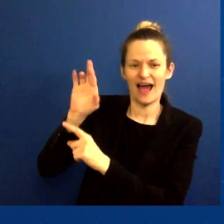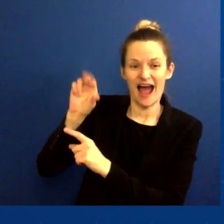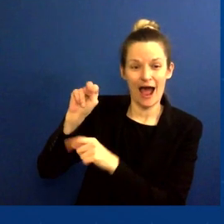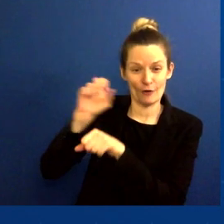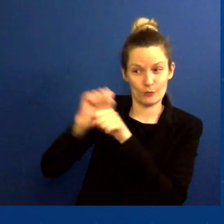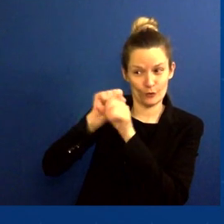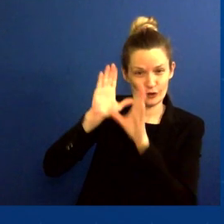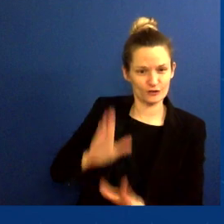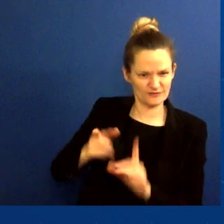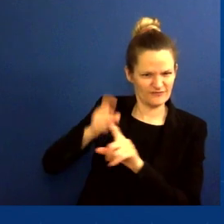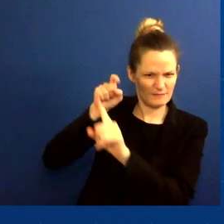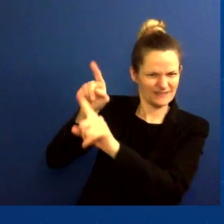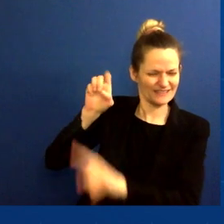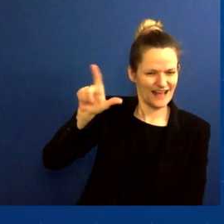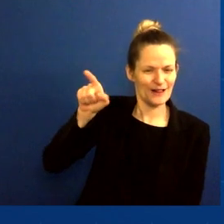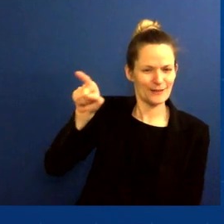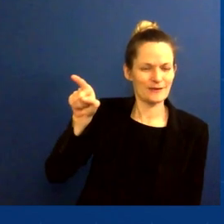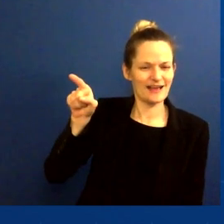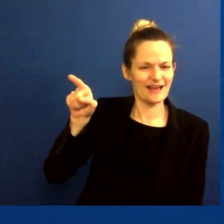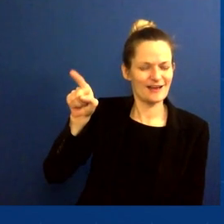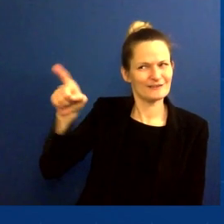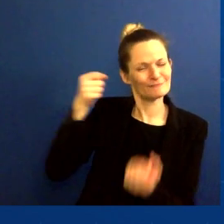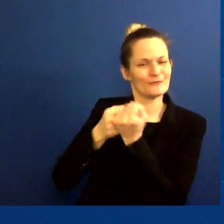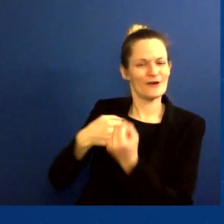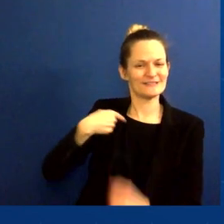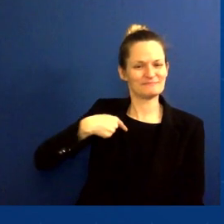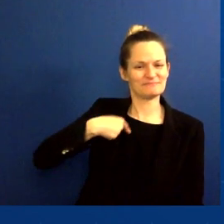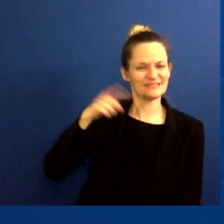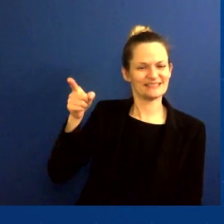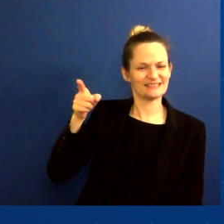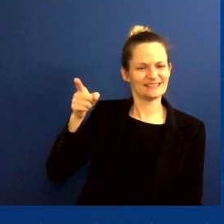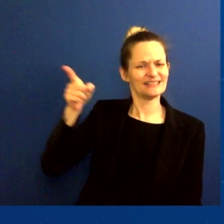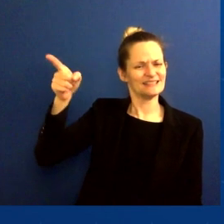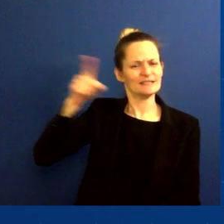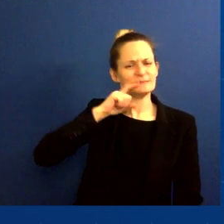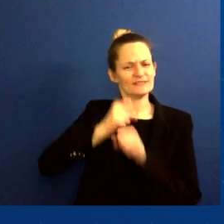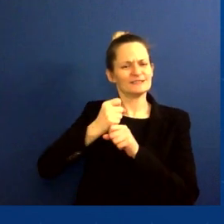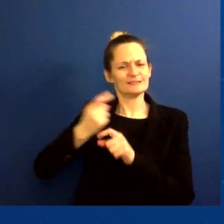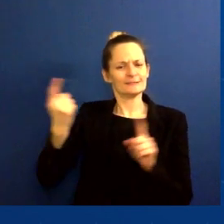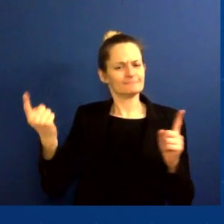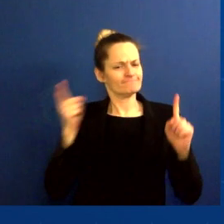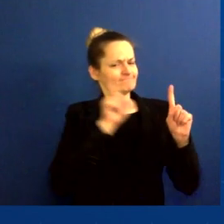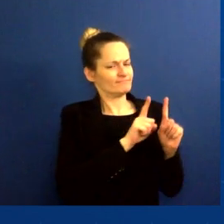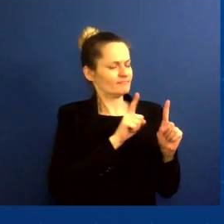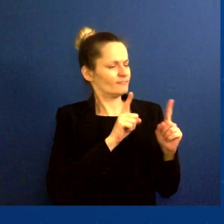They took me up on an elevator outside. There was four of them -- crazy sons of guns like you all,